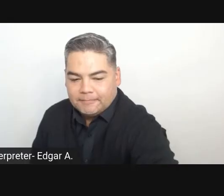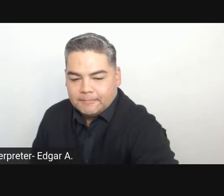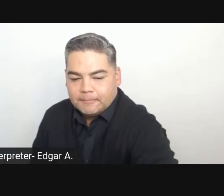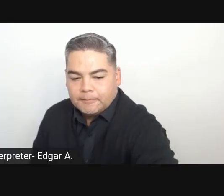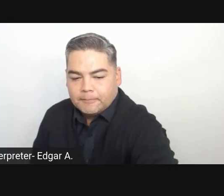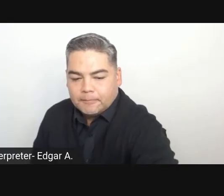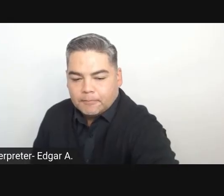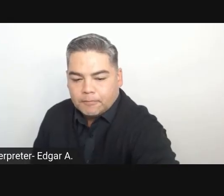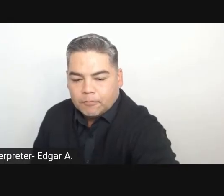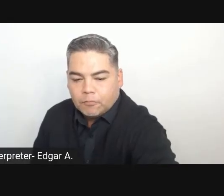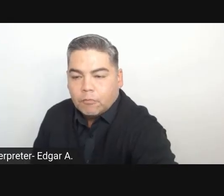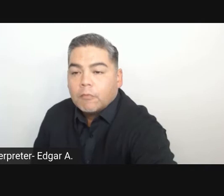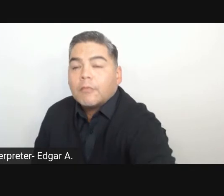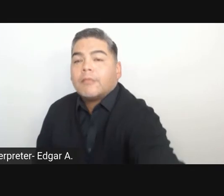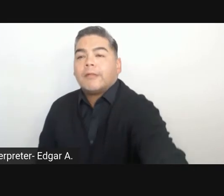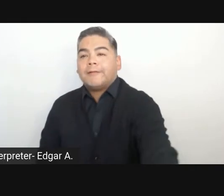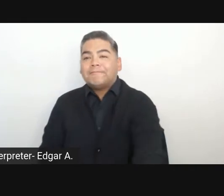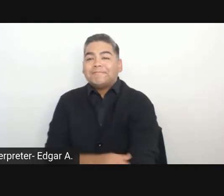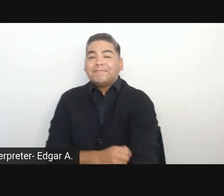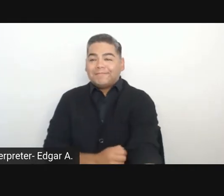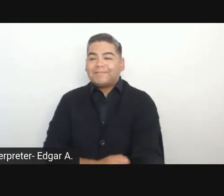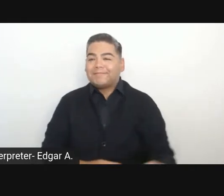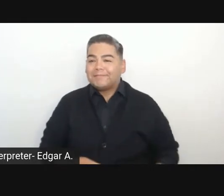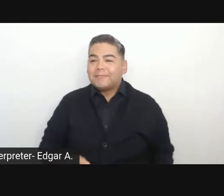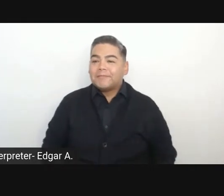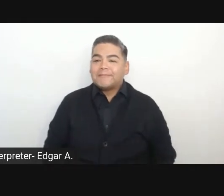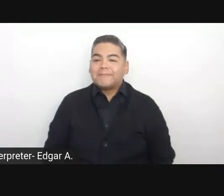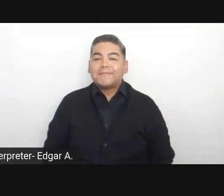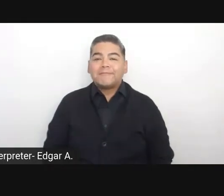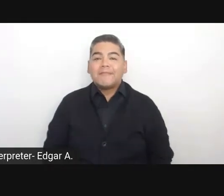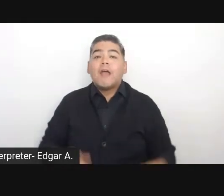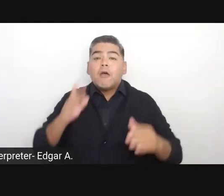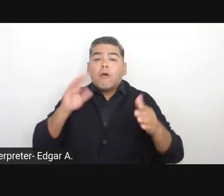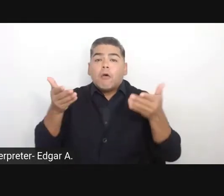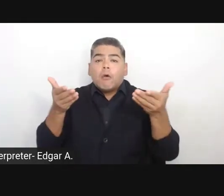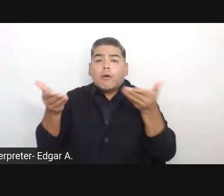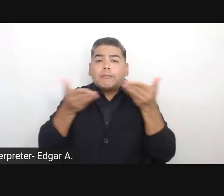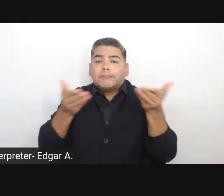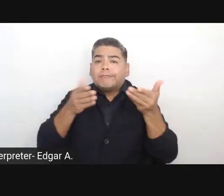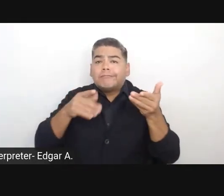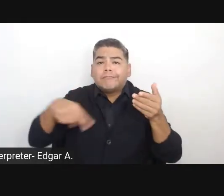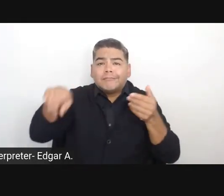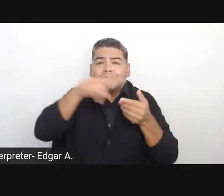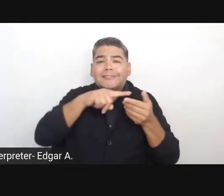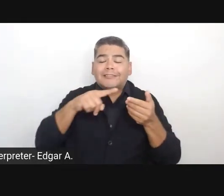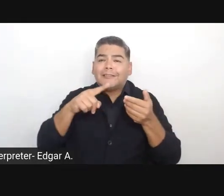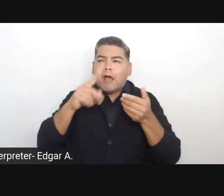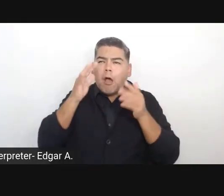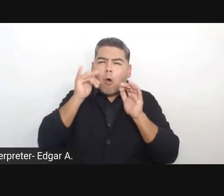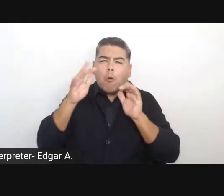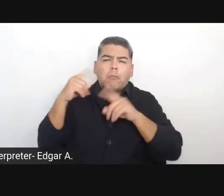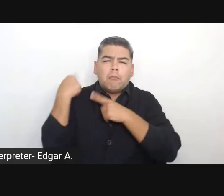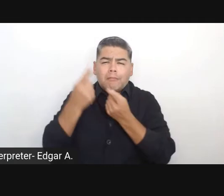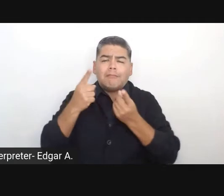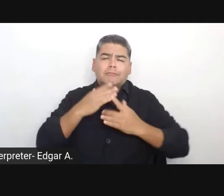Hi, welcome everybody. I hope everybody's having a great time so far. Thank you for joining us.